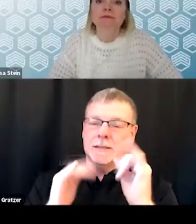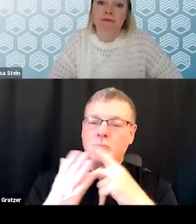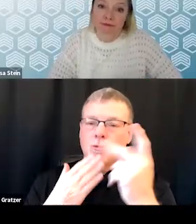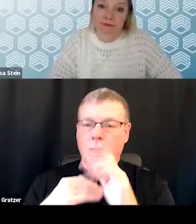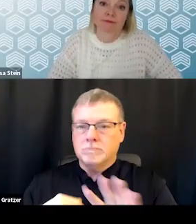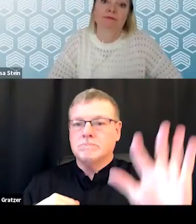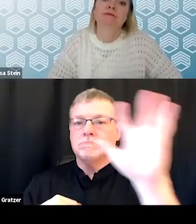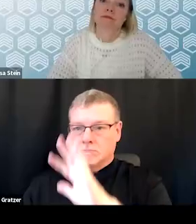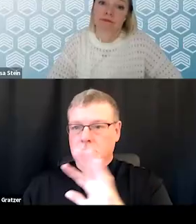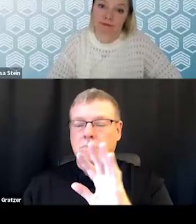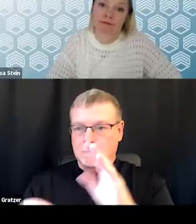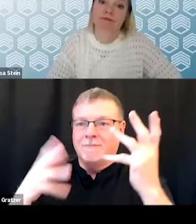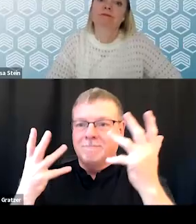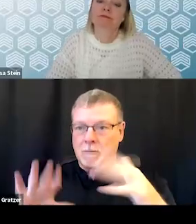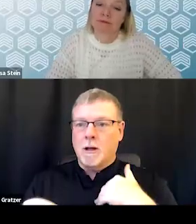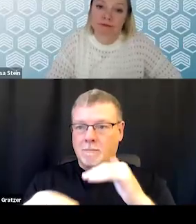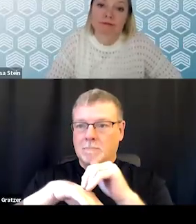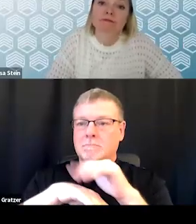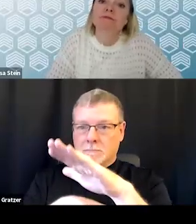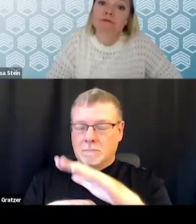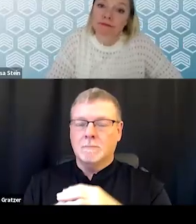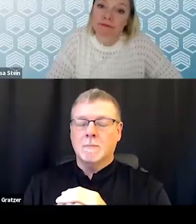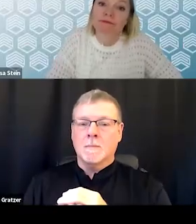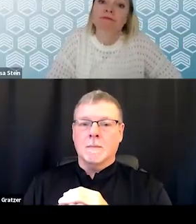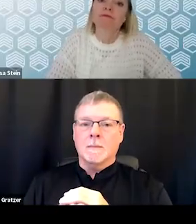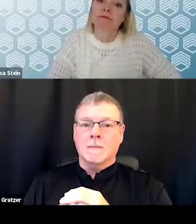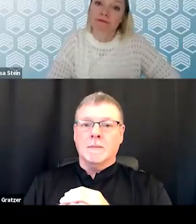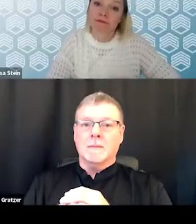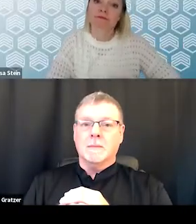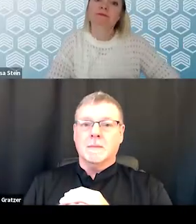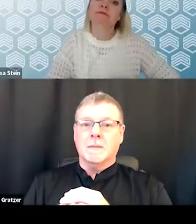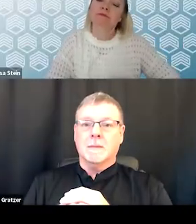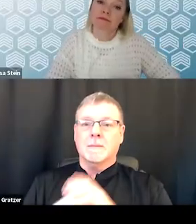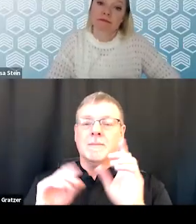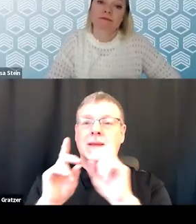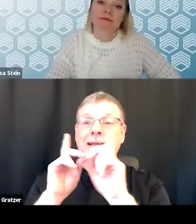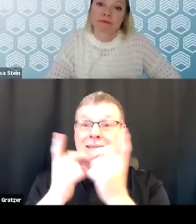that are directly dispatched through 988. Our department itself,